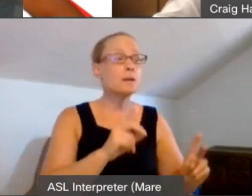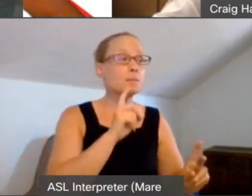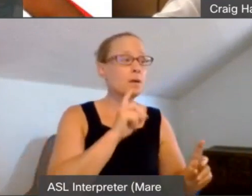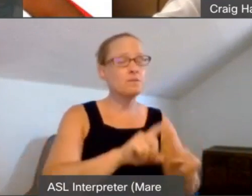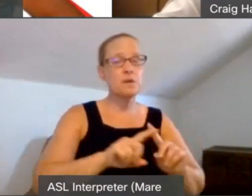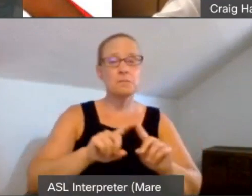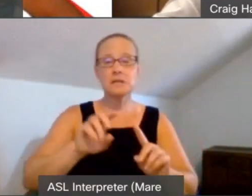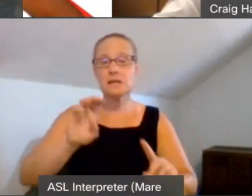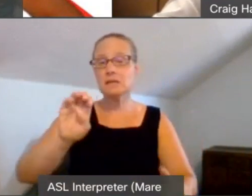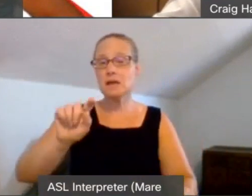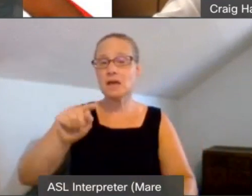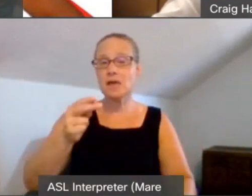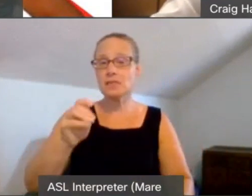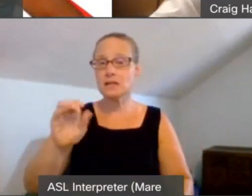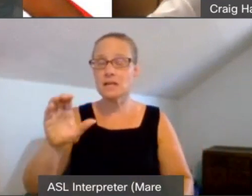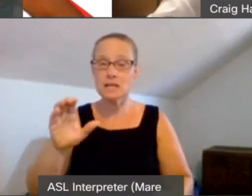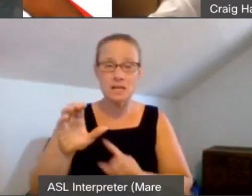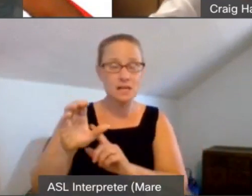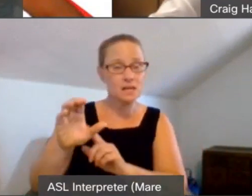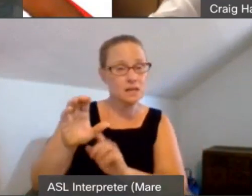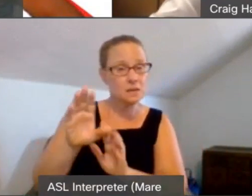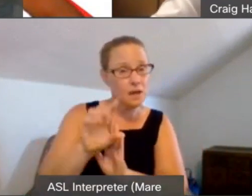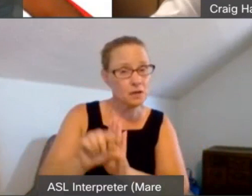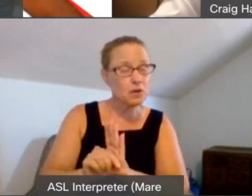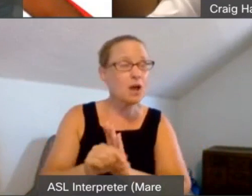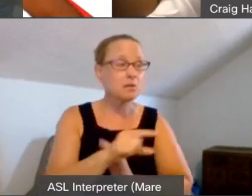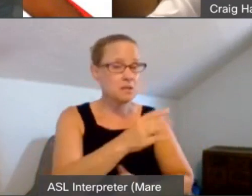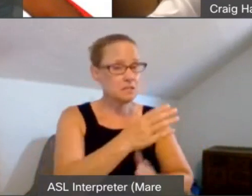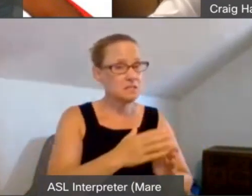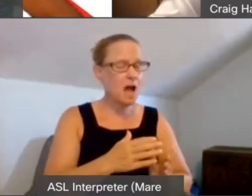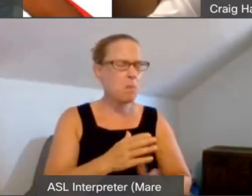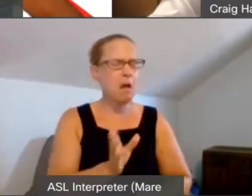but I think the beauty of what we're doing here today is we're having these uncomfortable conversations